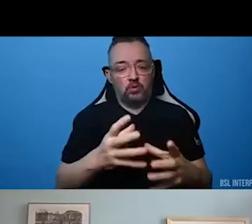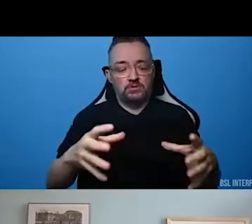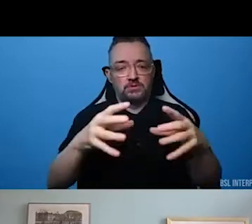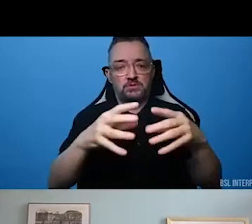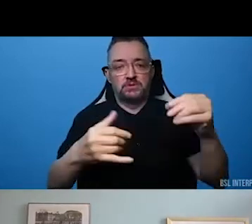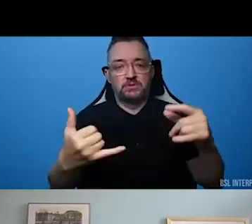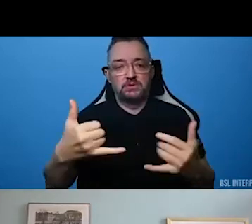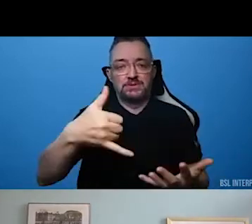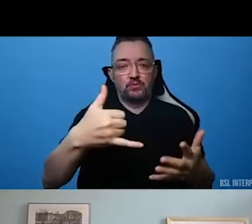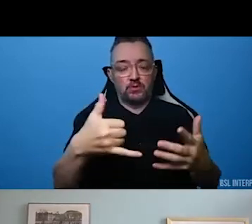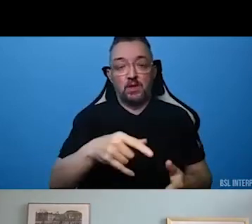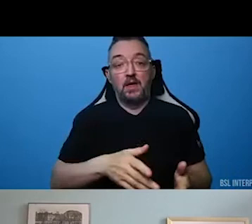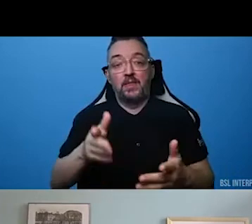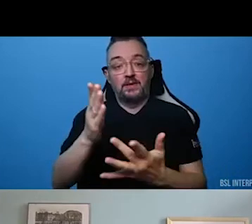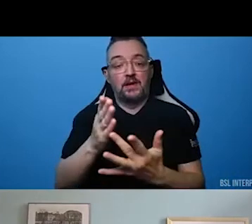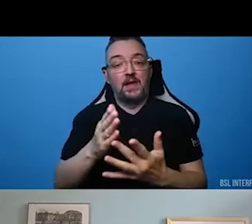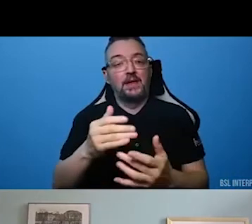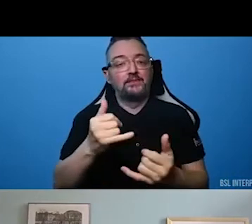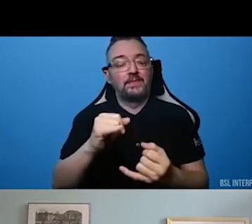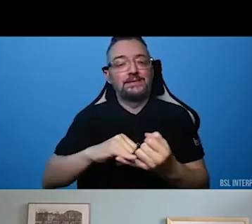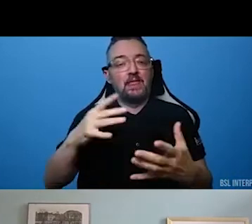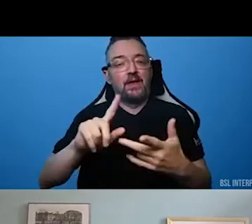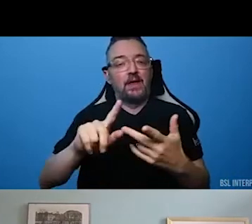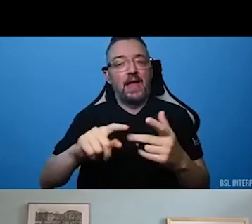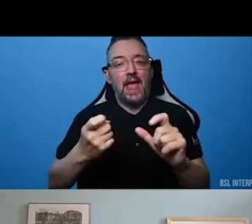and the silver egg-shaped coffee arm.